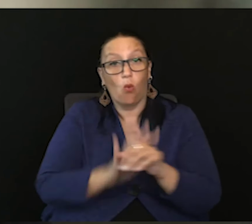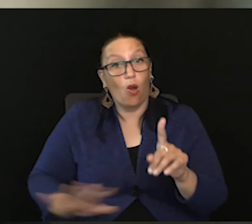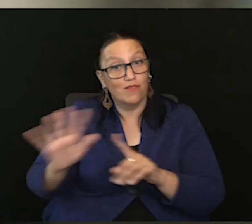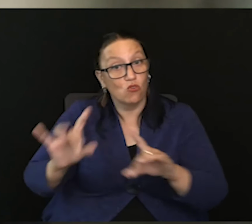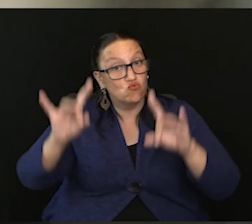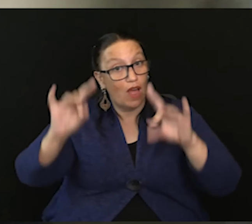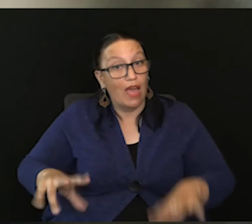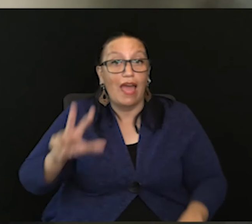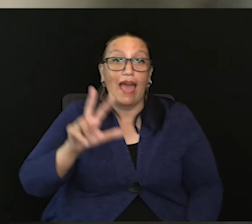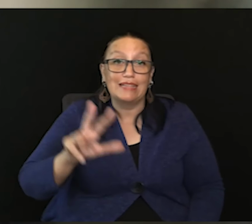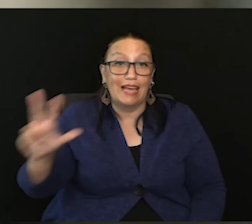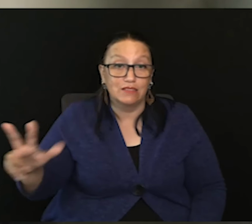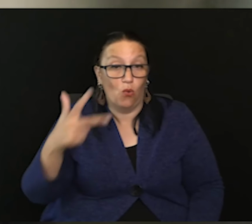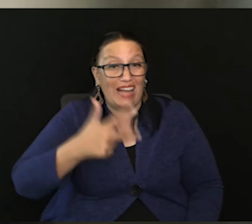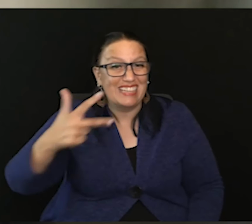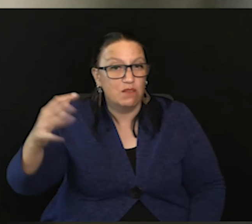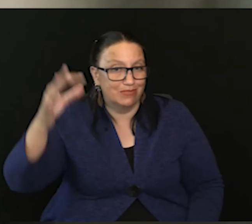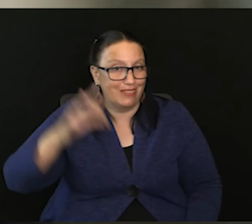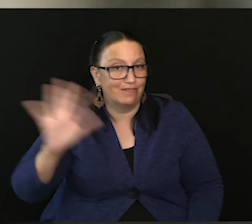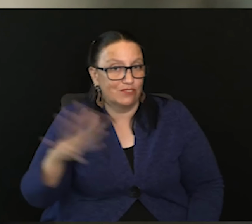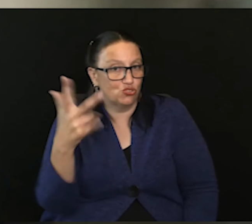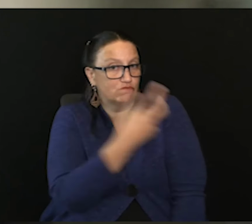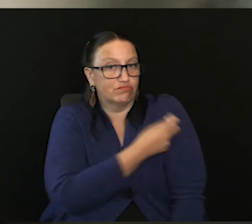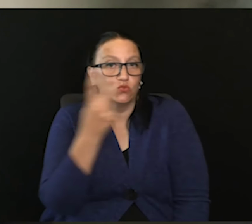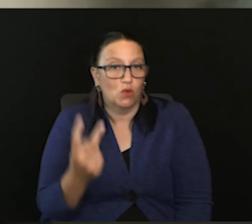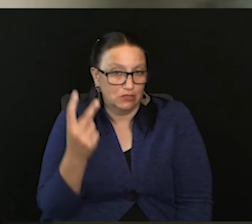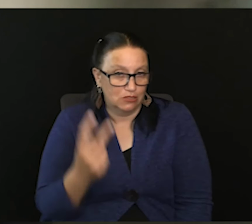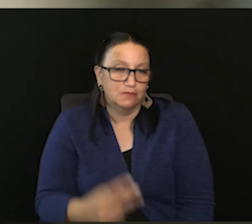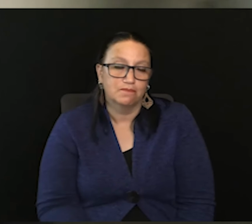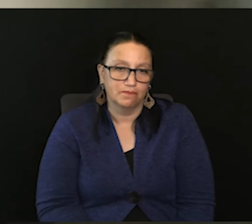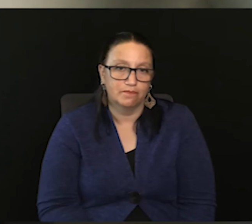and we do know that there's a different take up around the country.